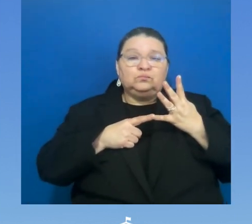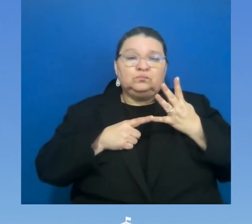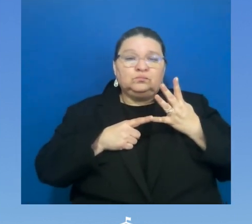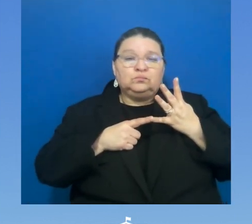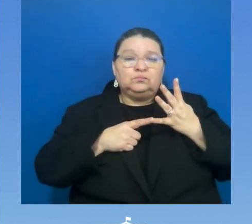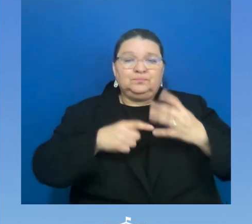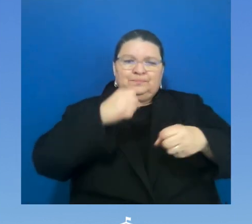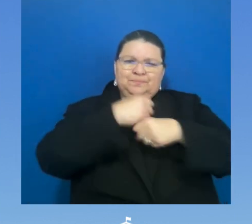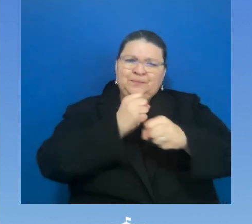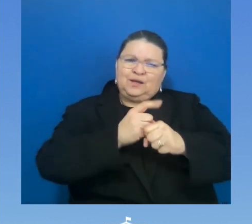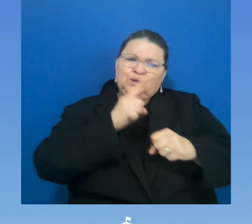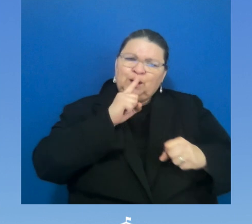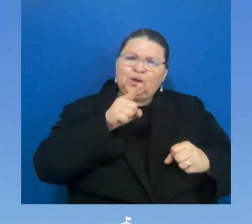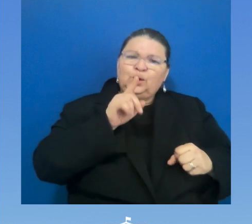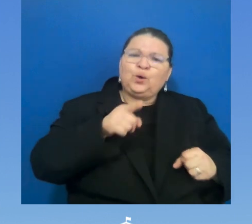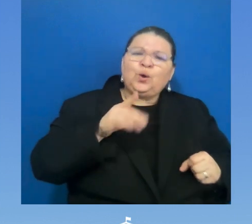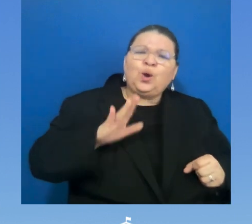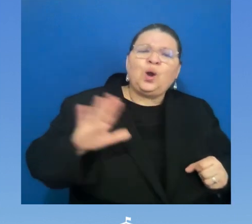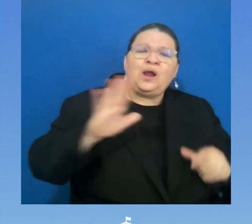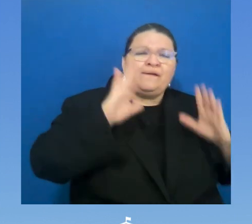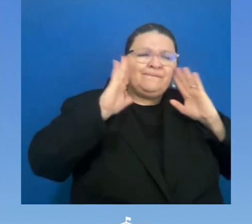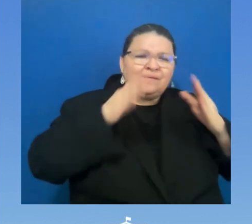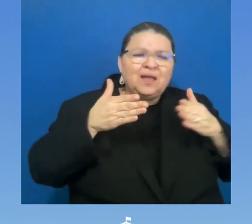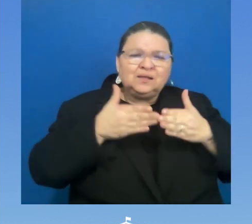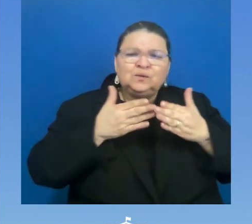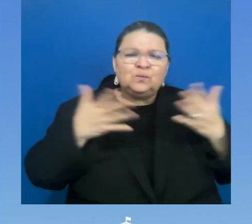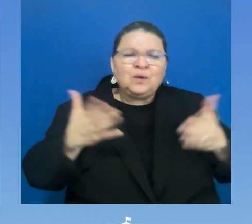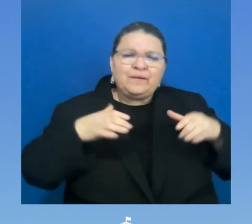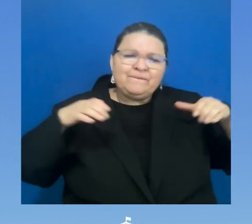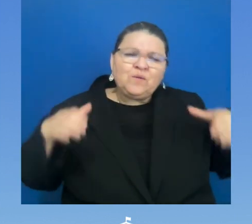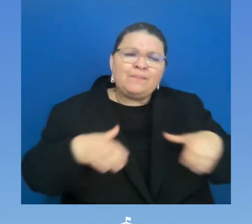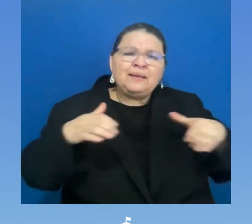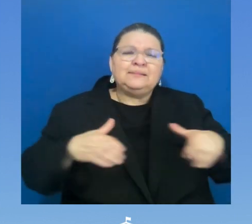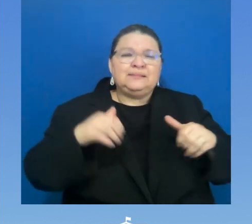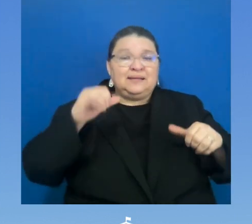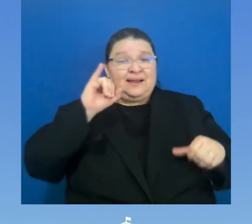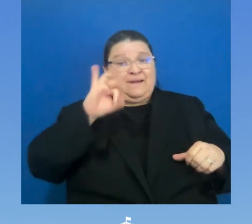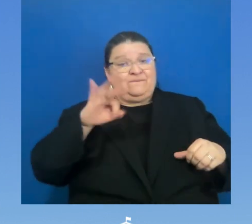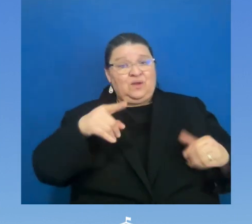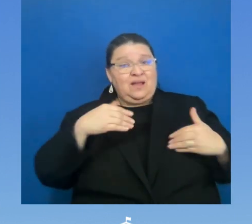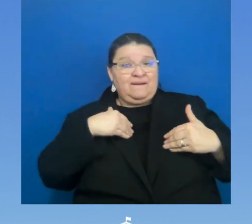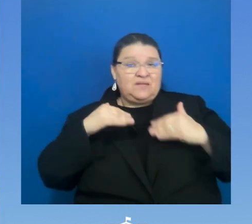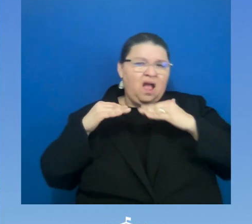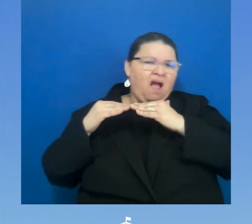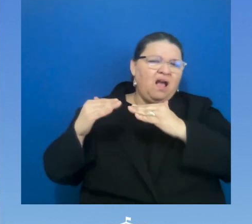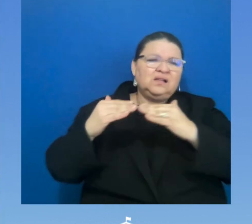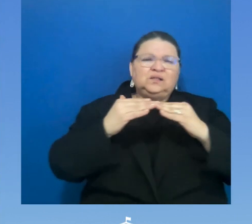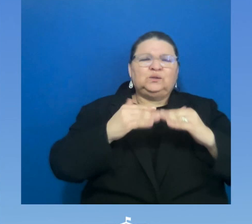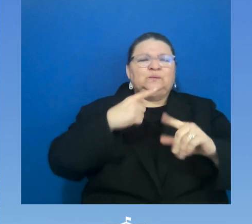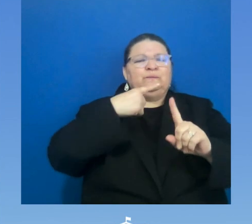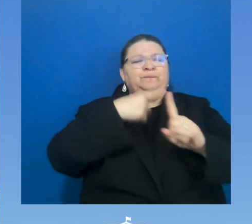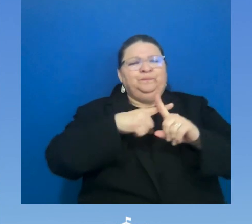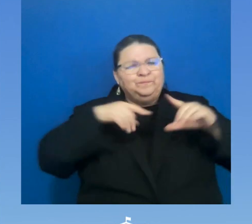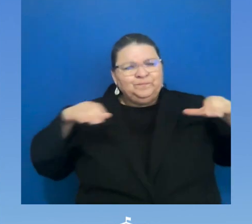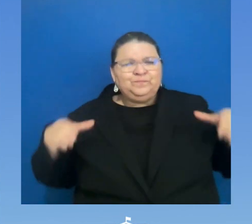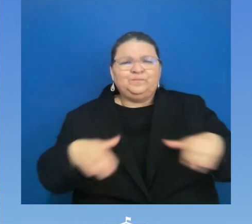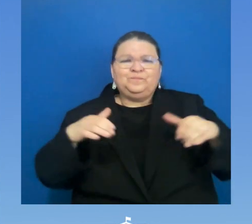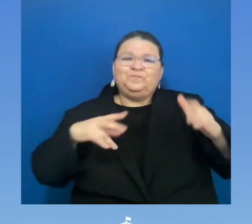because when you have equality and performance, that's when companies win and manage all stakeholders. So, you know, I think there's approaches that can be